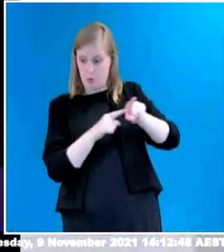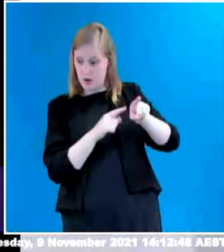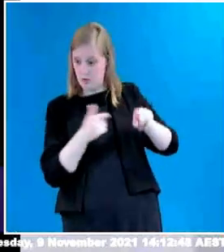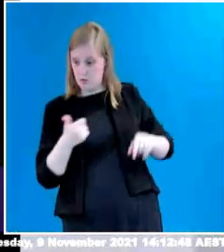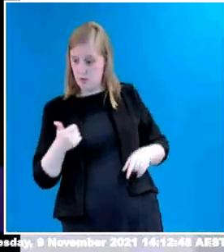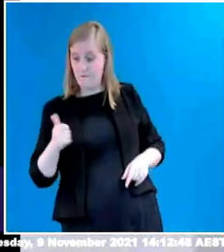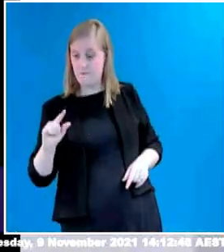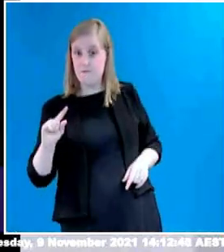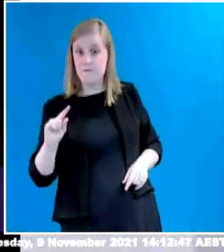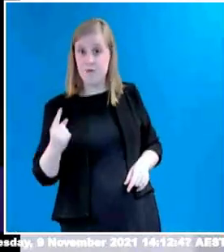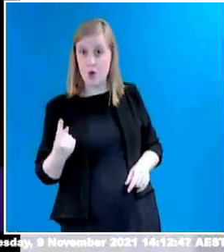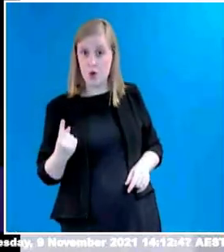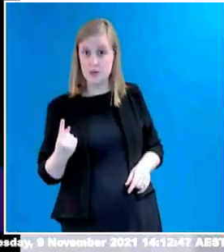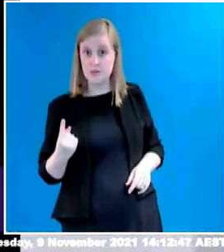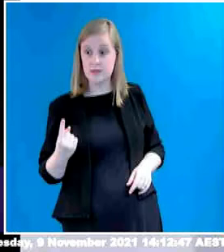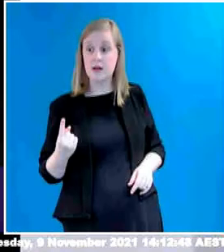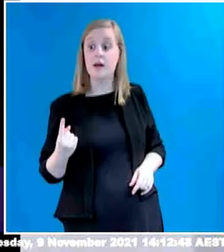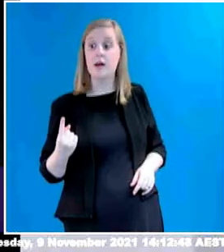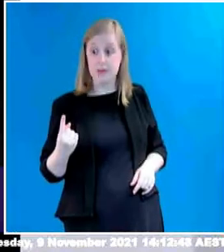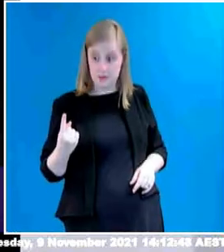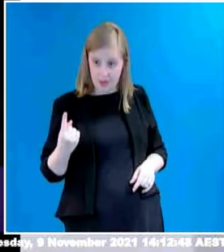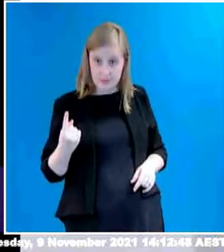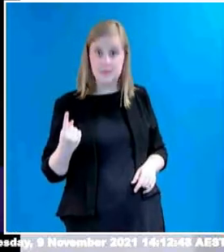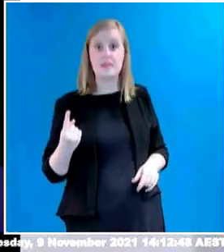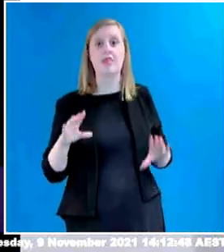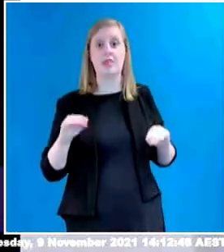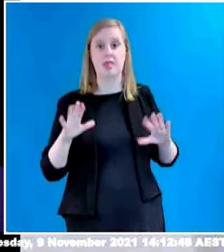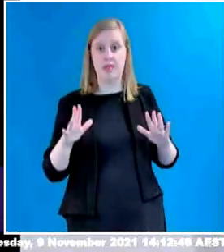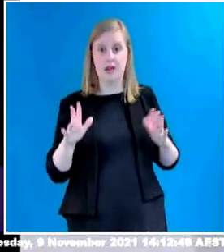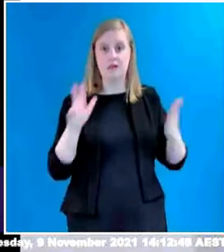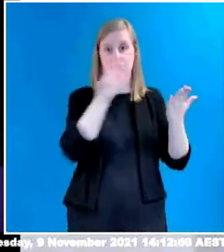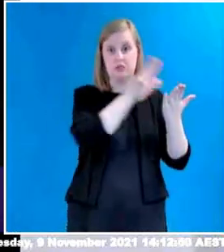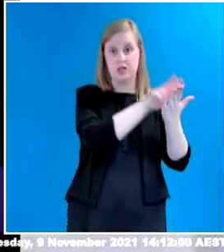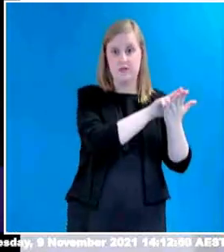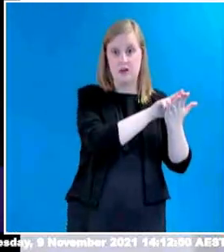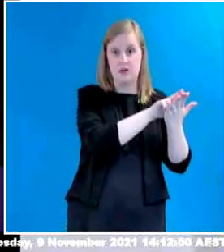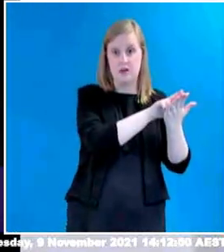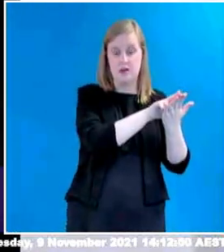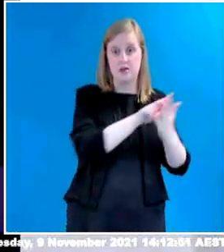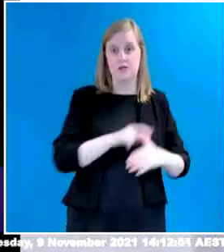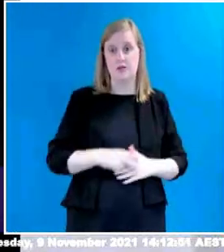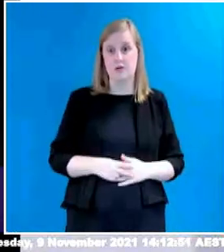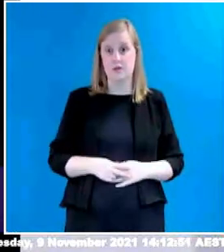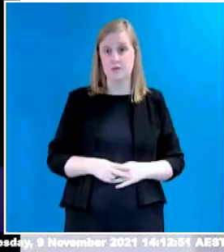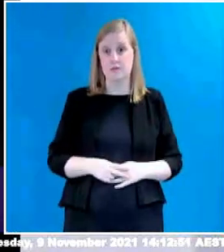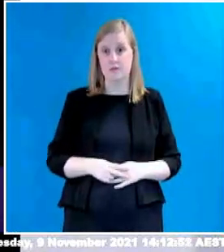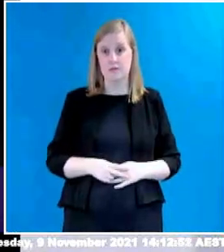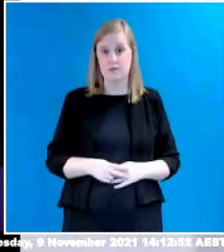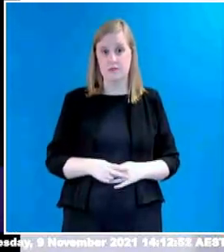extent to which within Australia the Australian laws, practices and policies